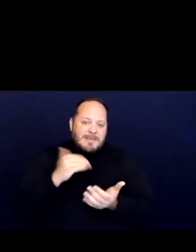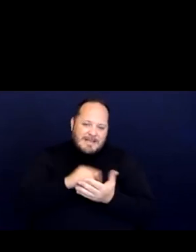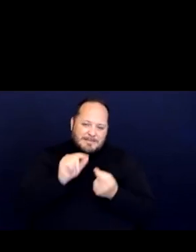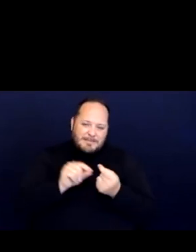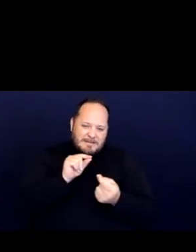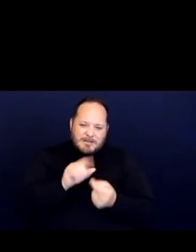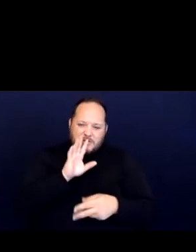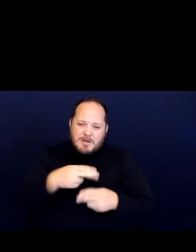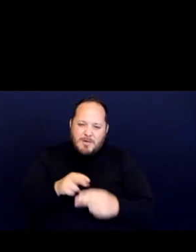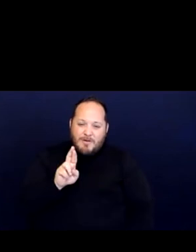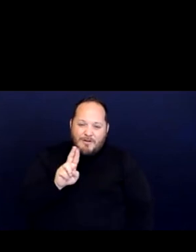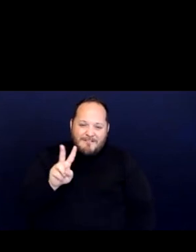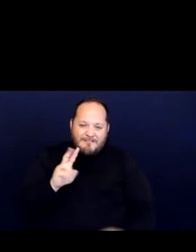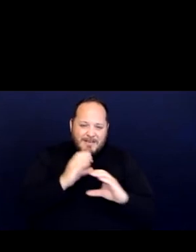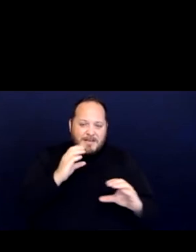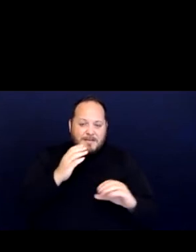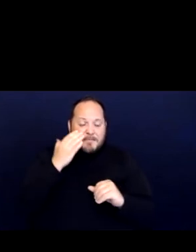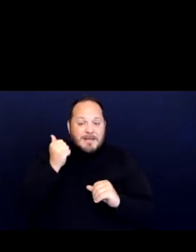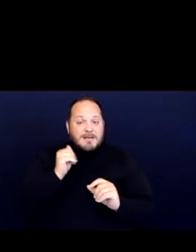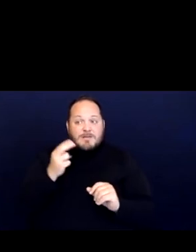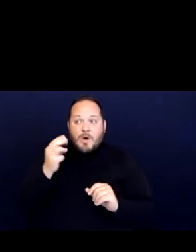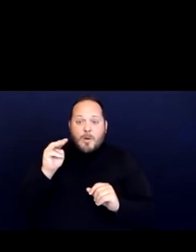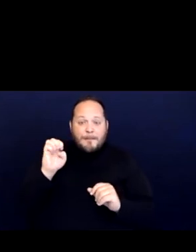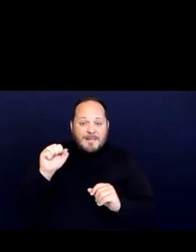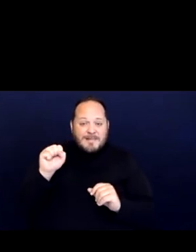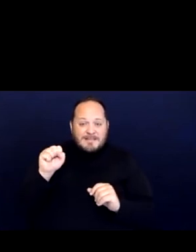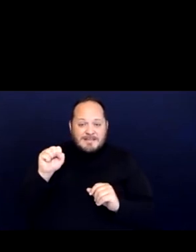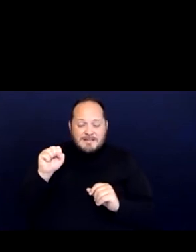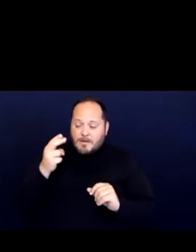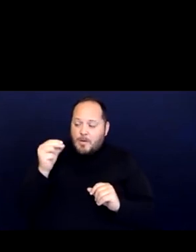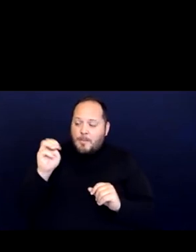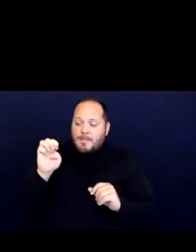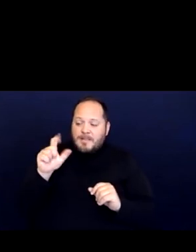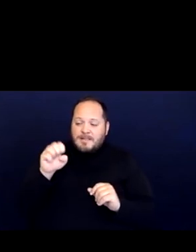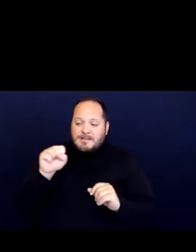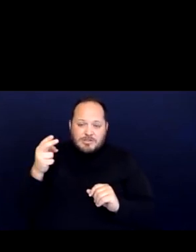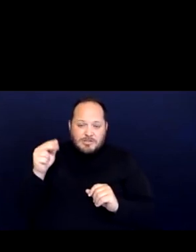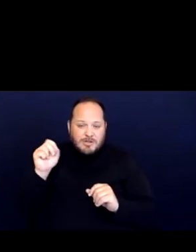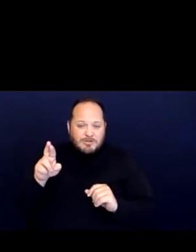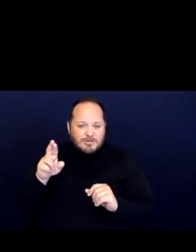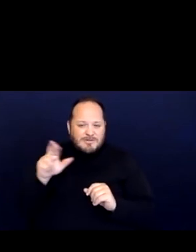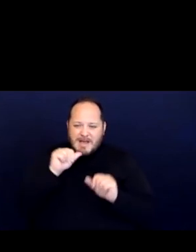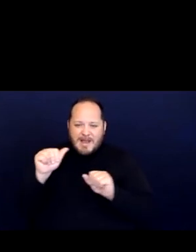because the homeless shelters are not able to accommodate the plaintiff's disabilities.